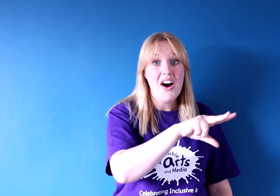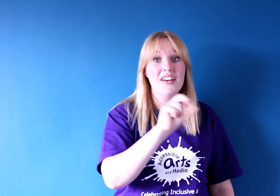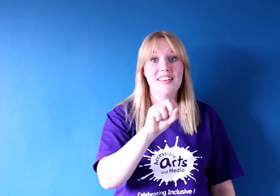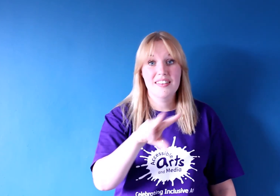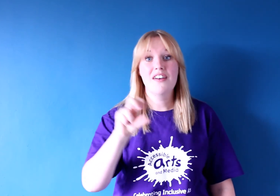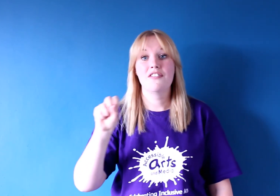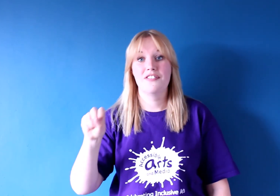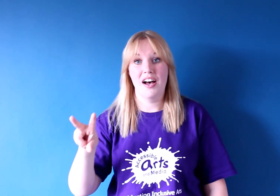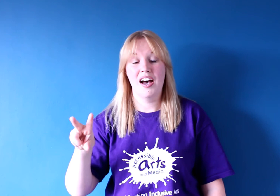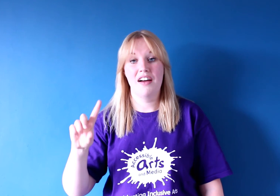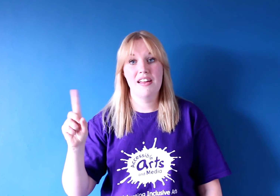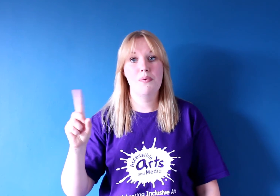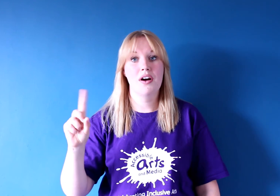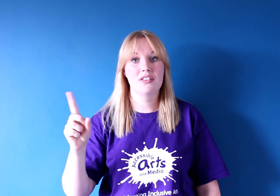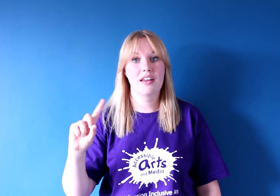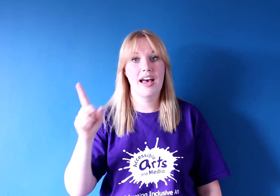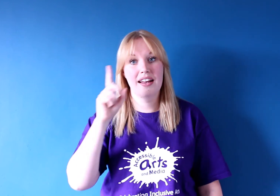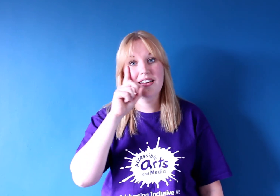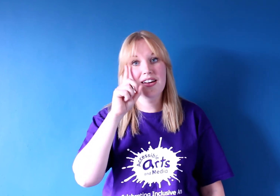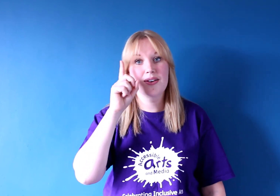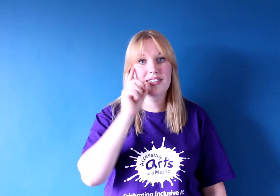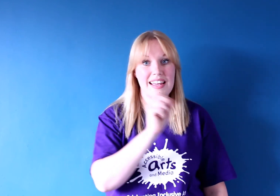On safari, what can you see?